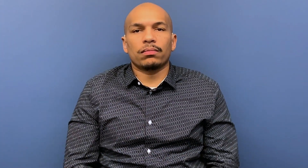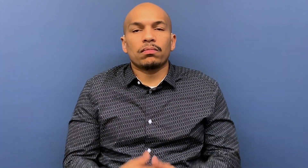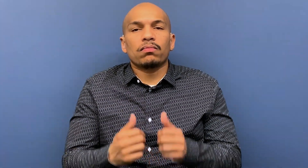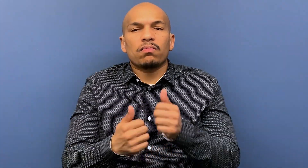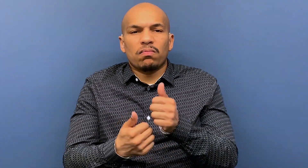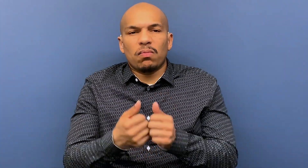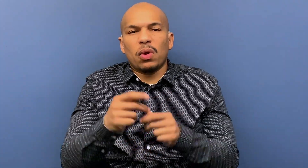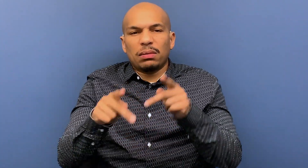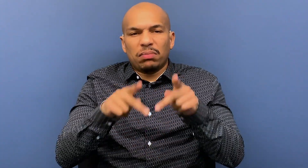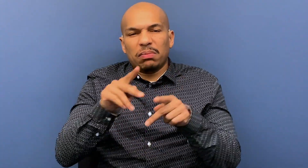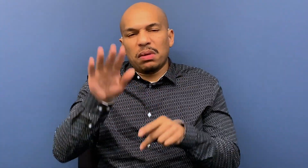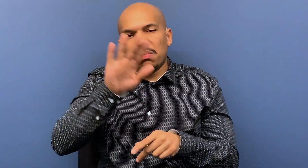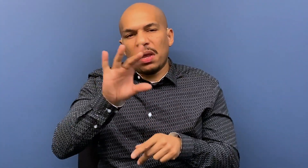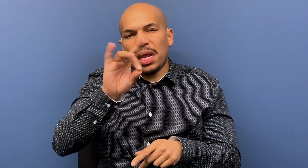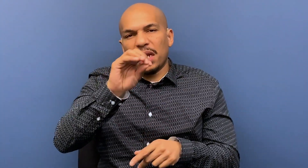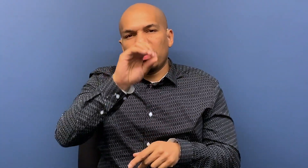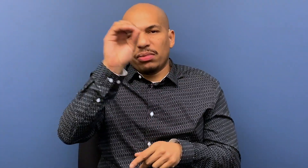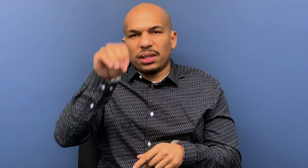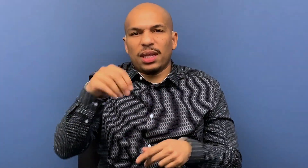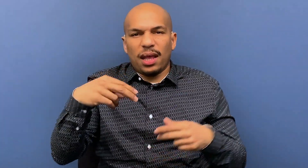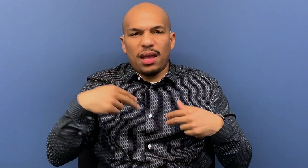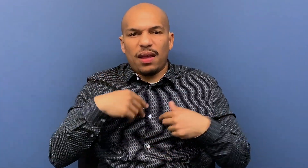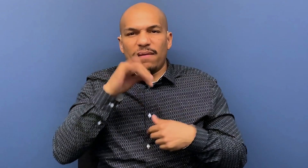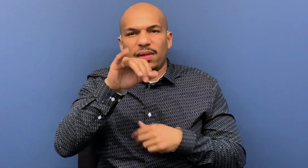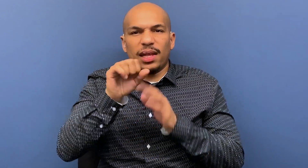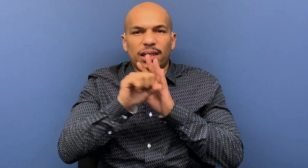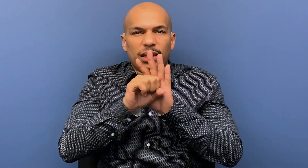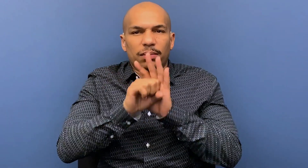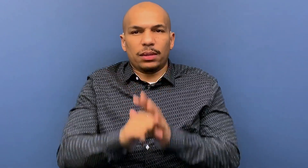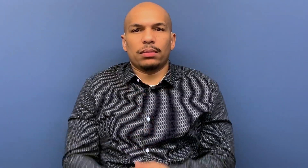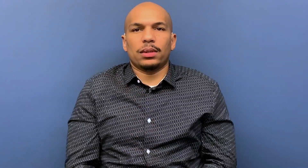Most people (80%) with COVID-19